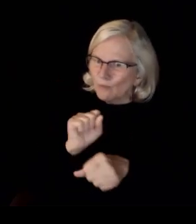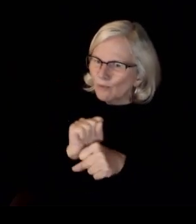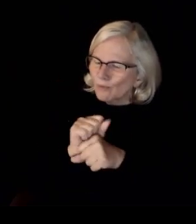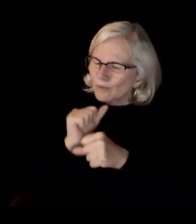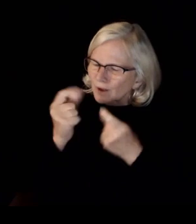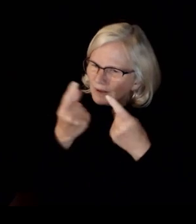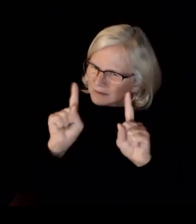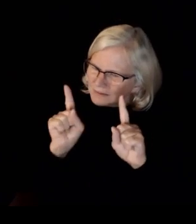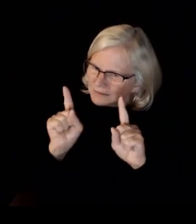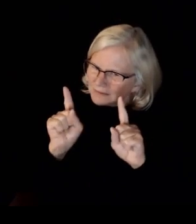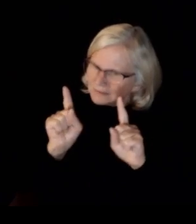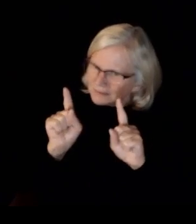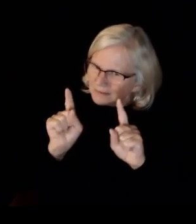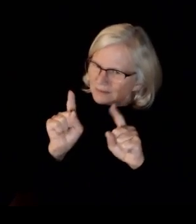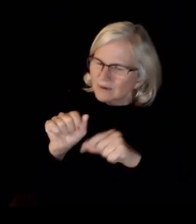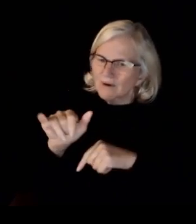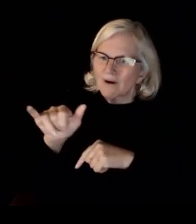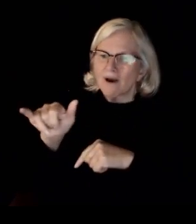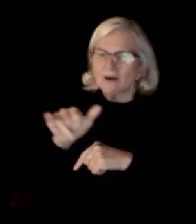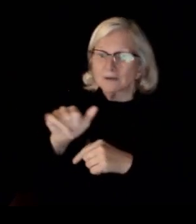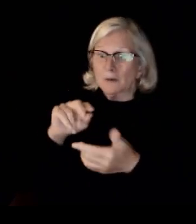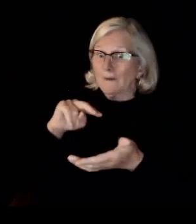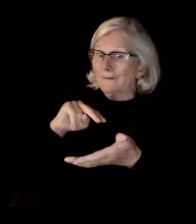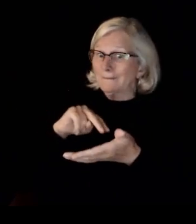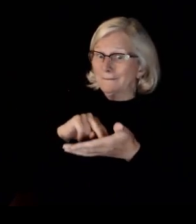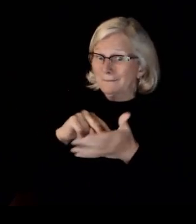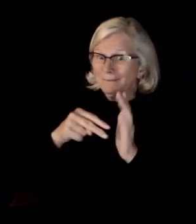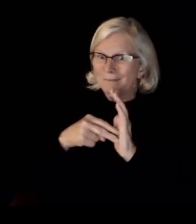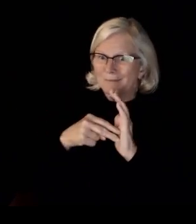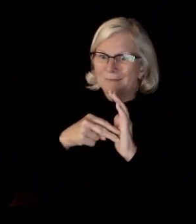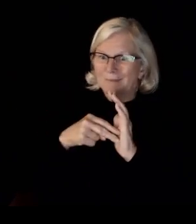that unfortunately and I know this is a very frustrating thing to ask but for those individuals